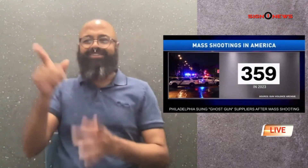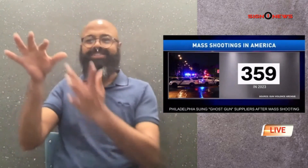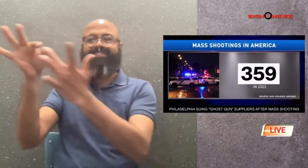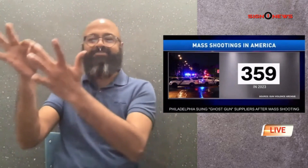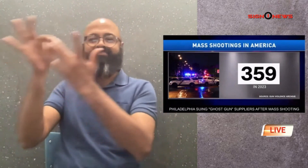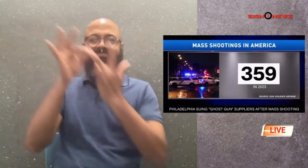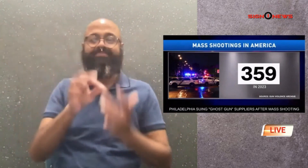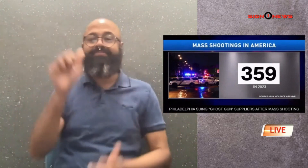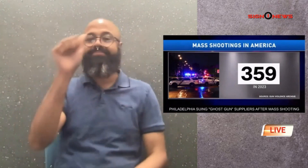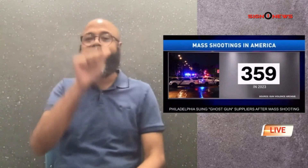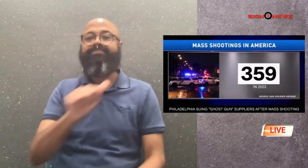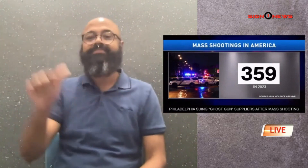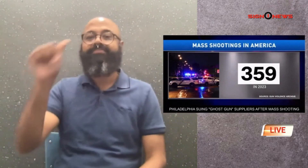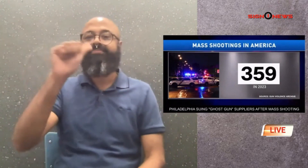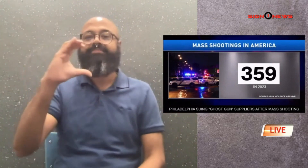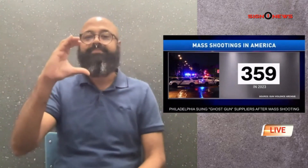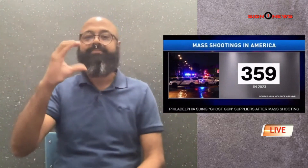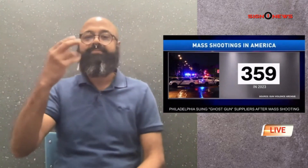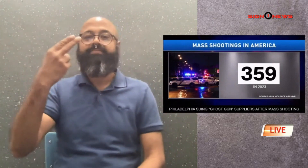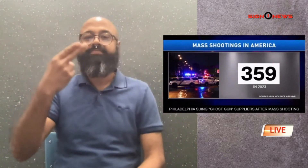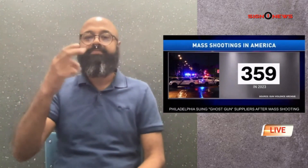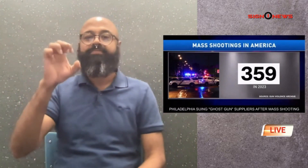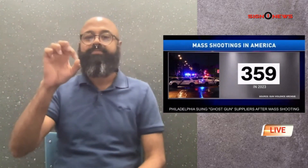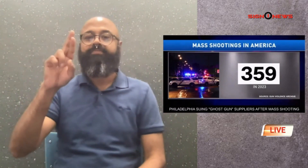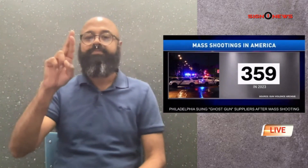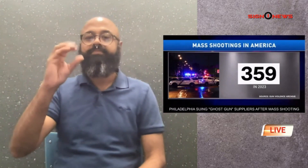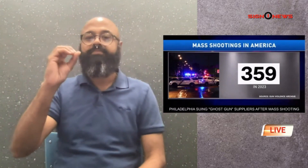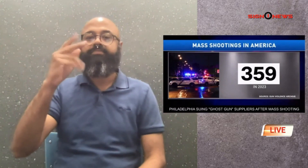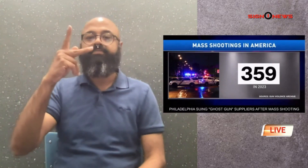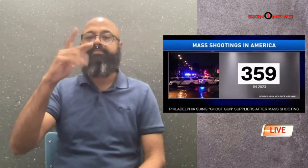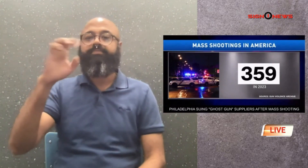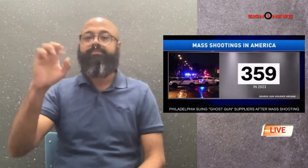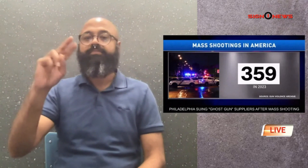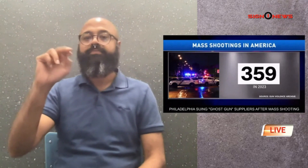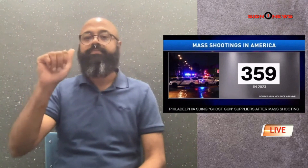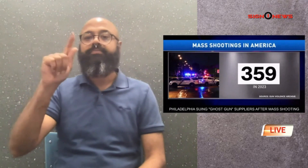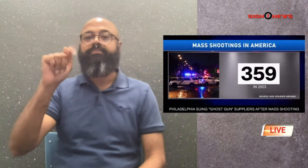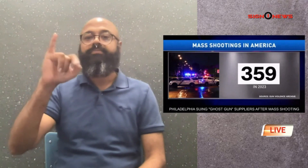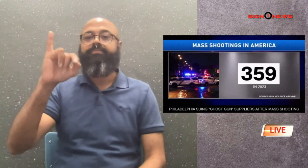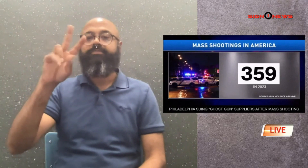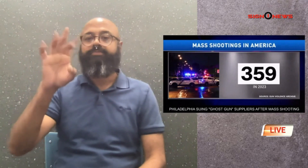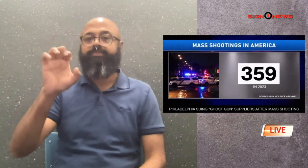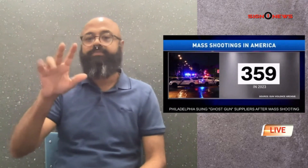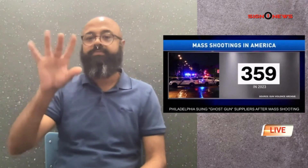Sign one news viewer at Cherokee native 83 54 posted